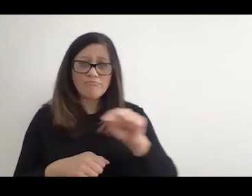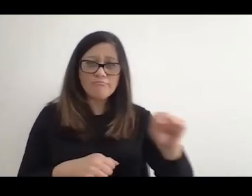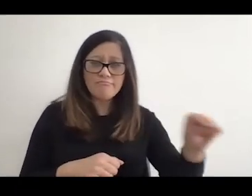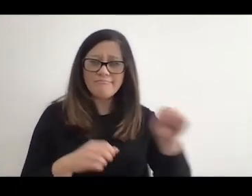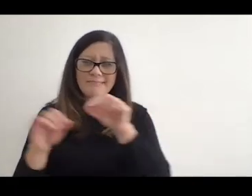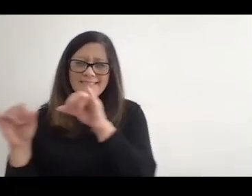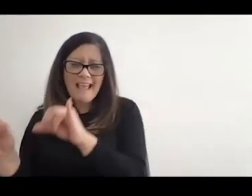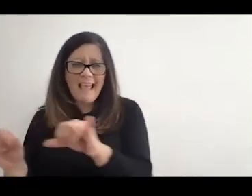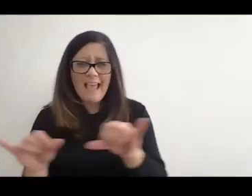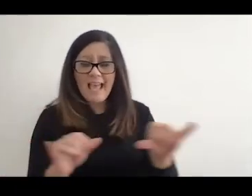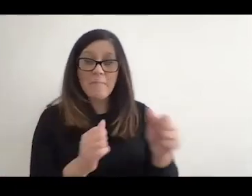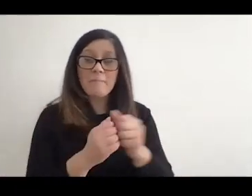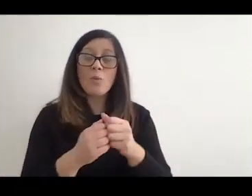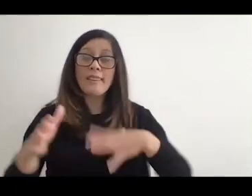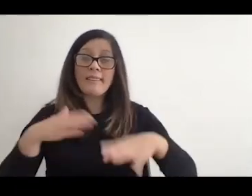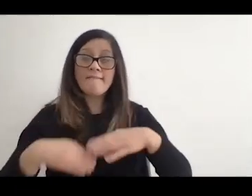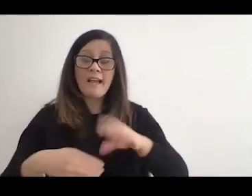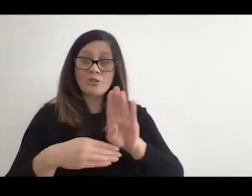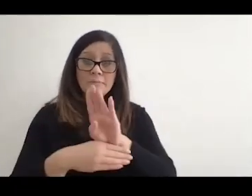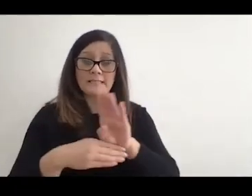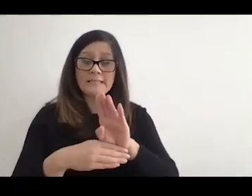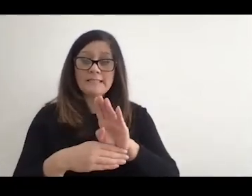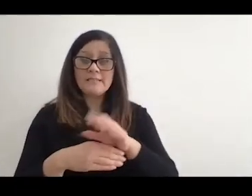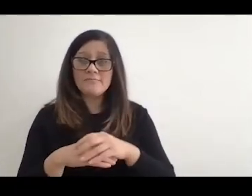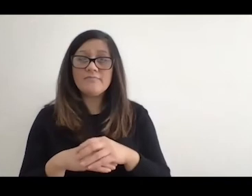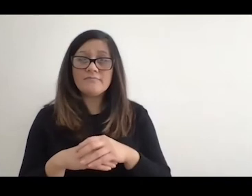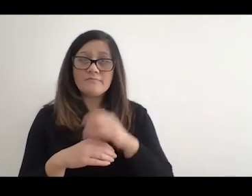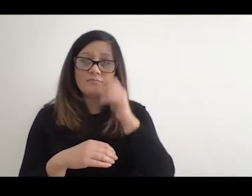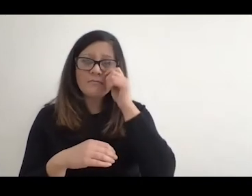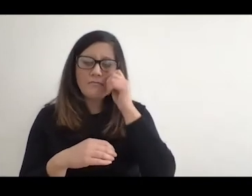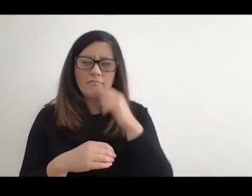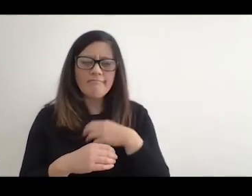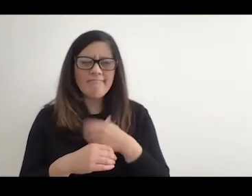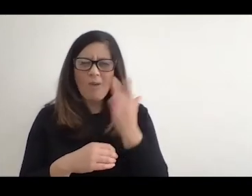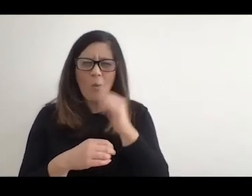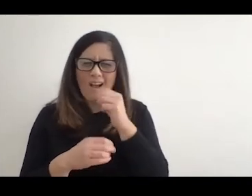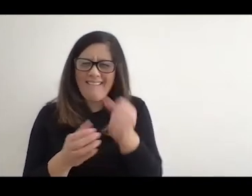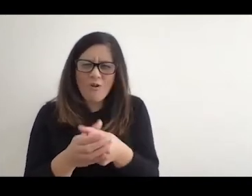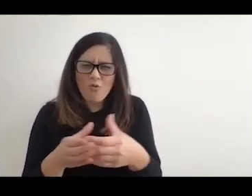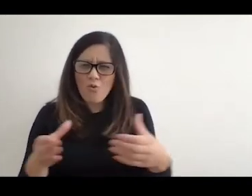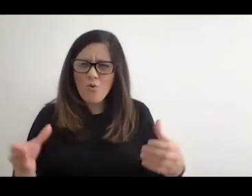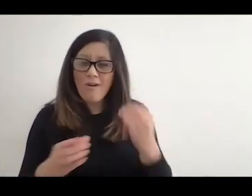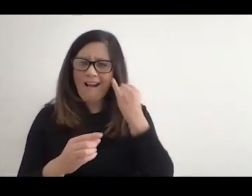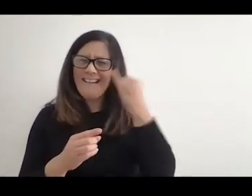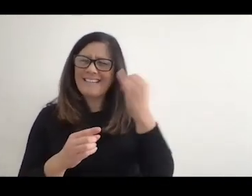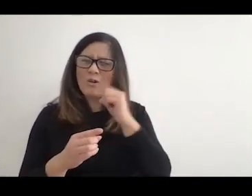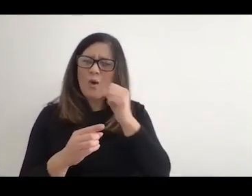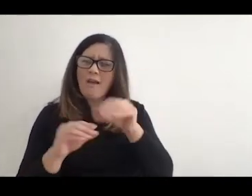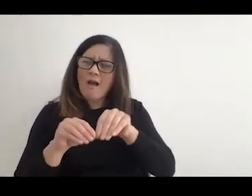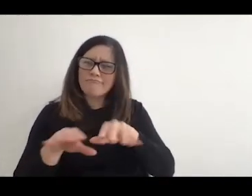with the industry or lack thereof right now, the lack of growth and adoption of adaptive